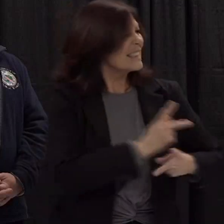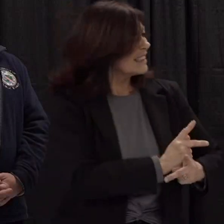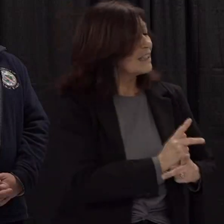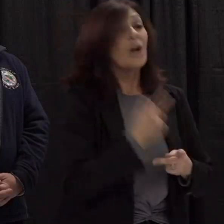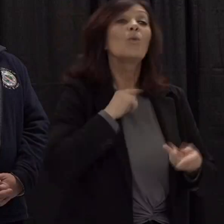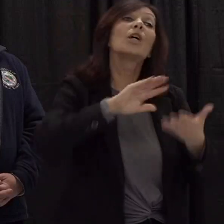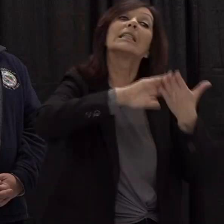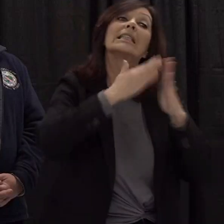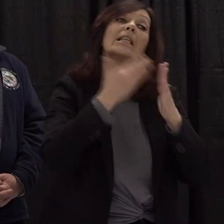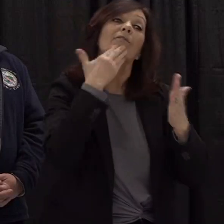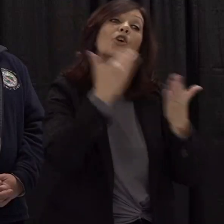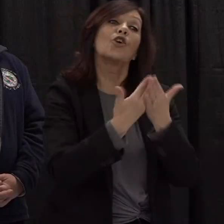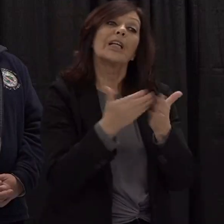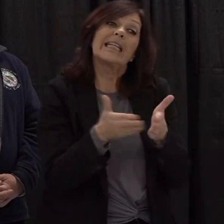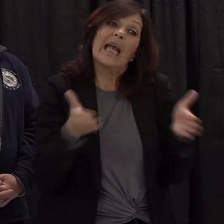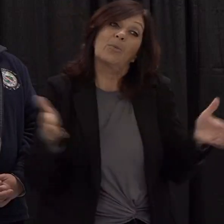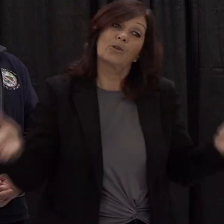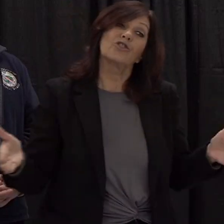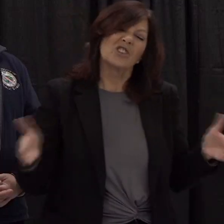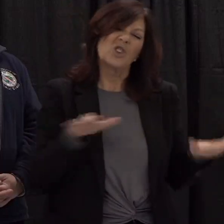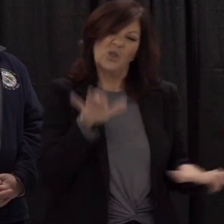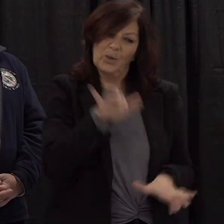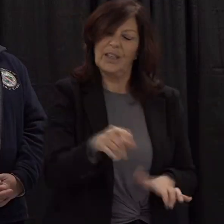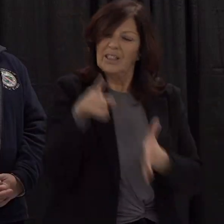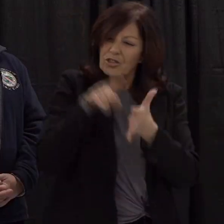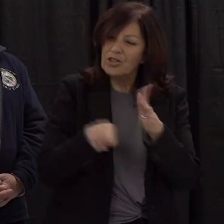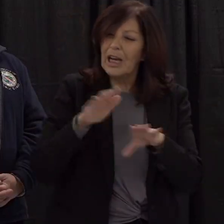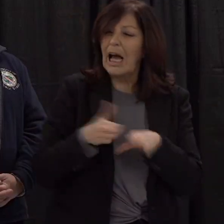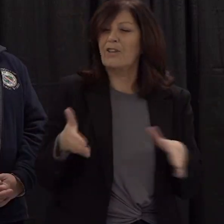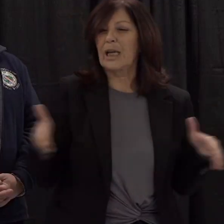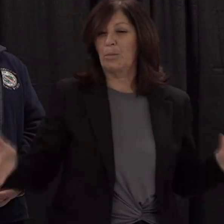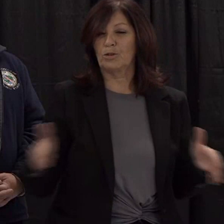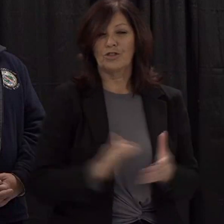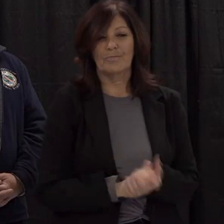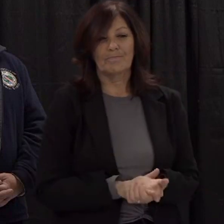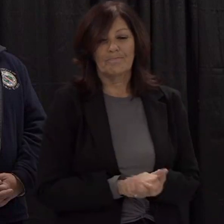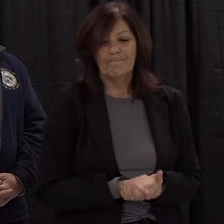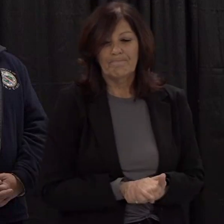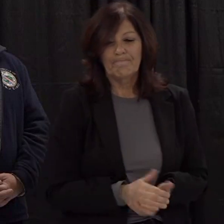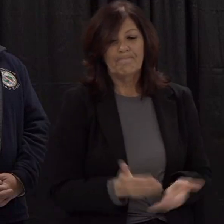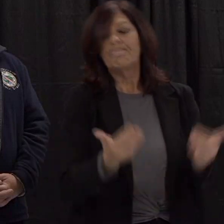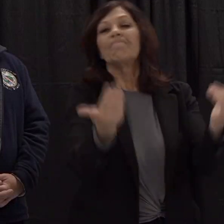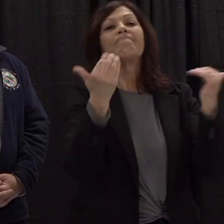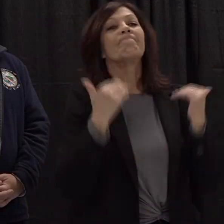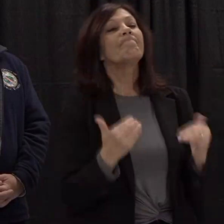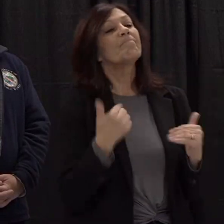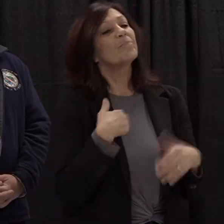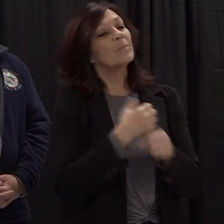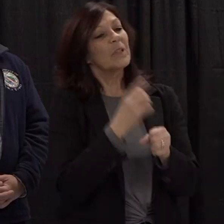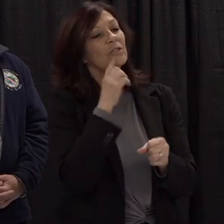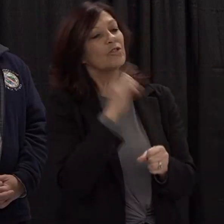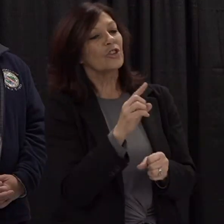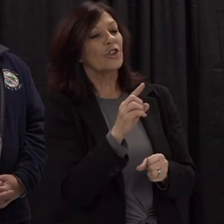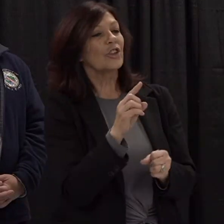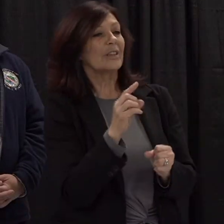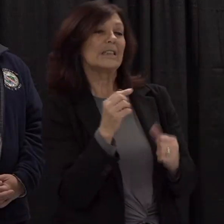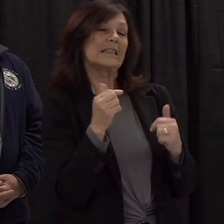the city of good neighbors, let's really act on that and check on our neighbors next is we really want to make sure as a pediatrician that we're thinking